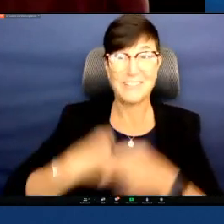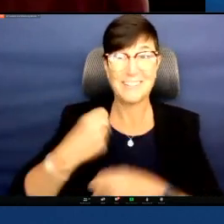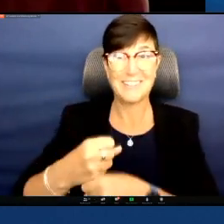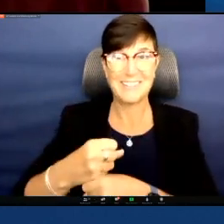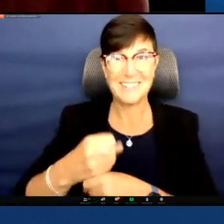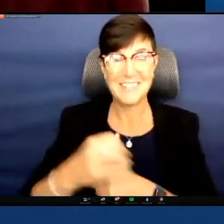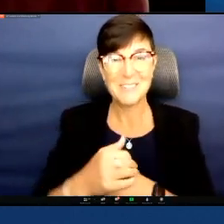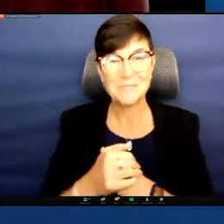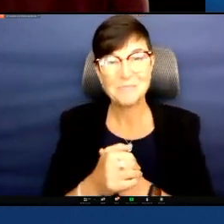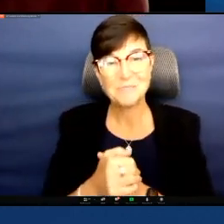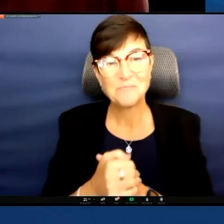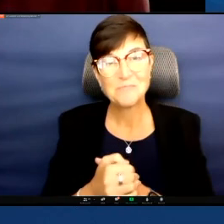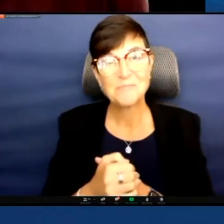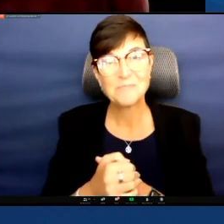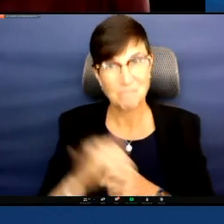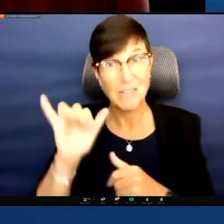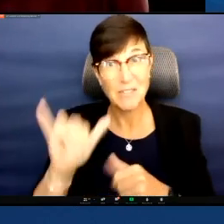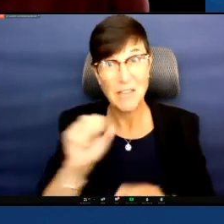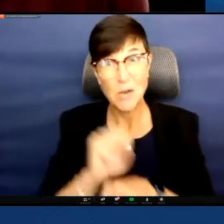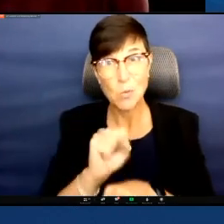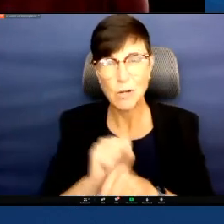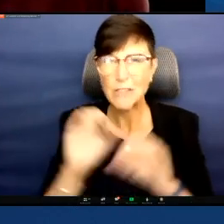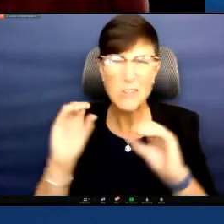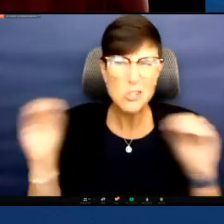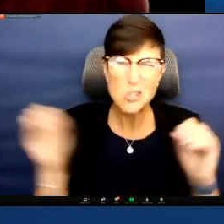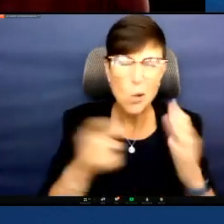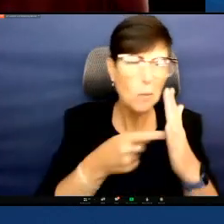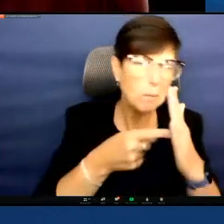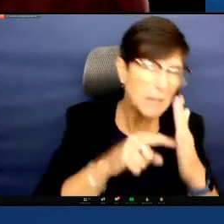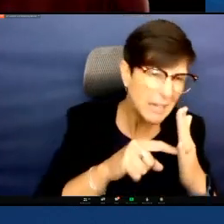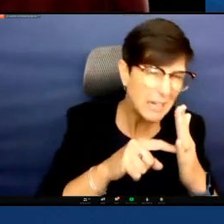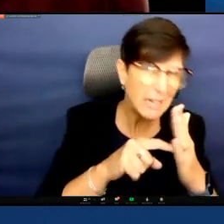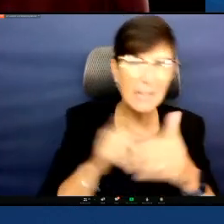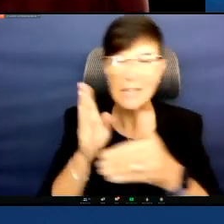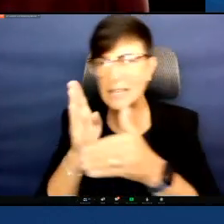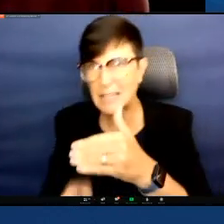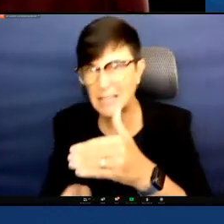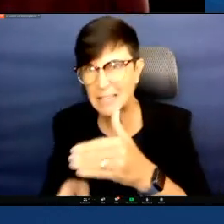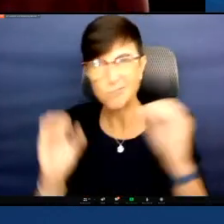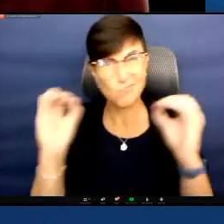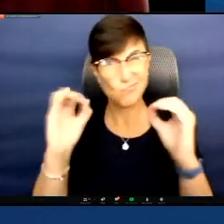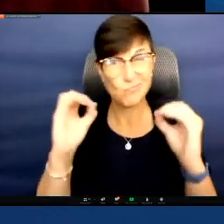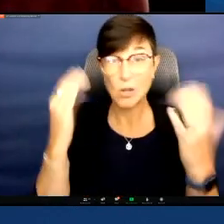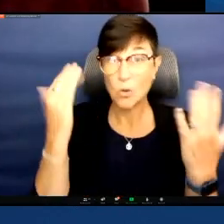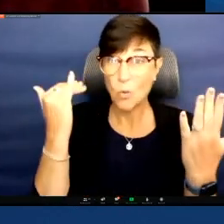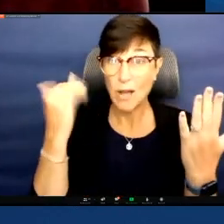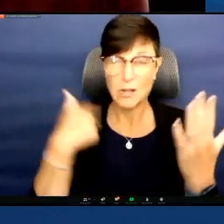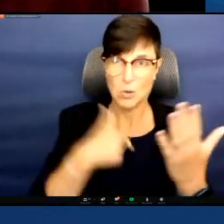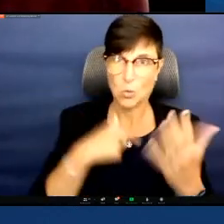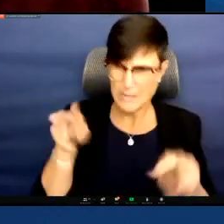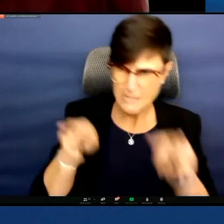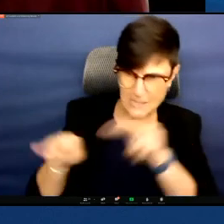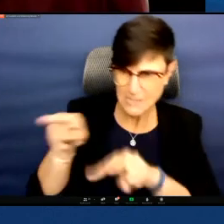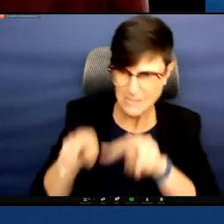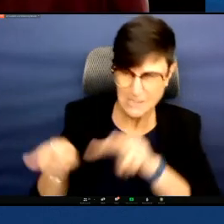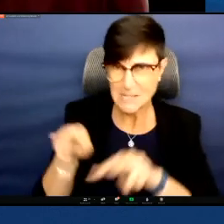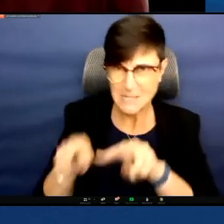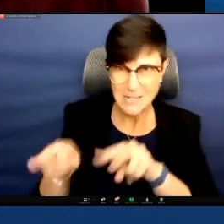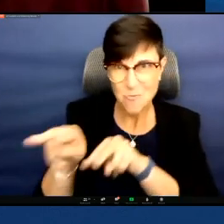It is year round. I think so. Having said that, we thank you everyone for joining today to all the Sacramento County staff.